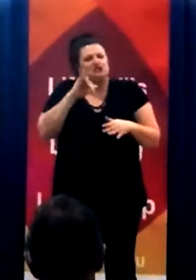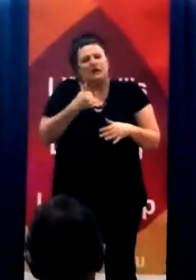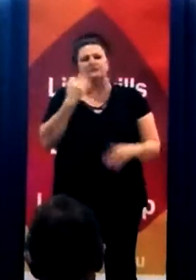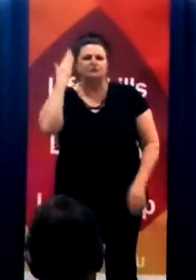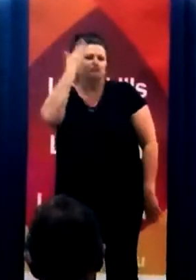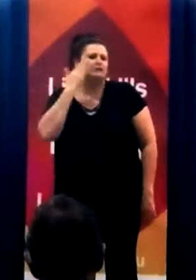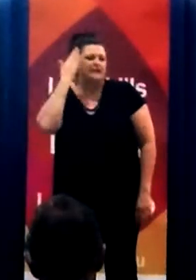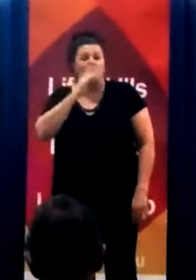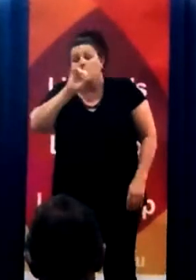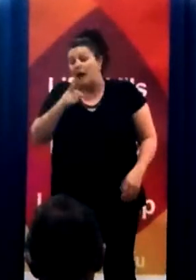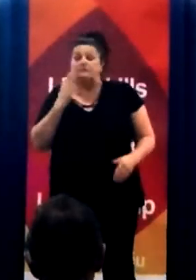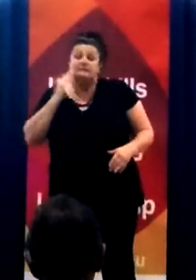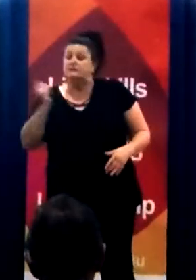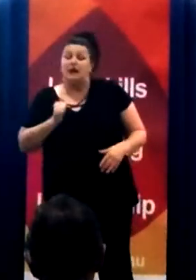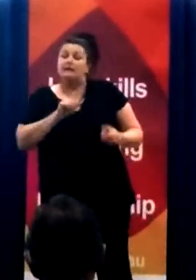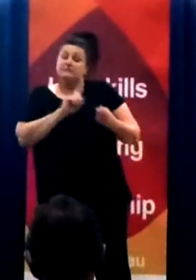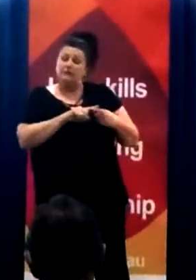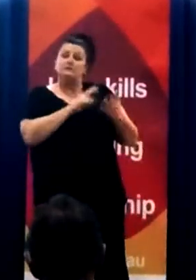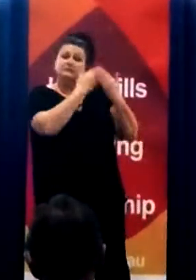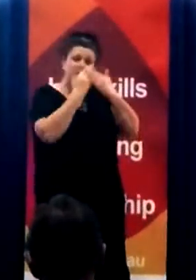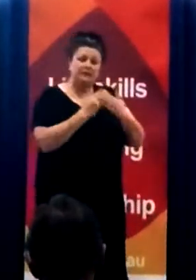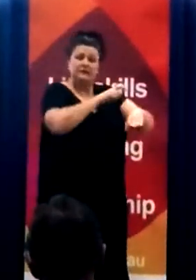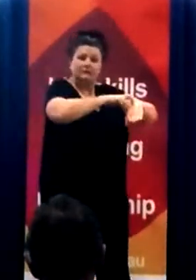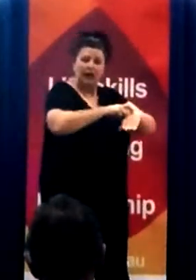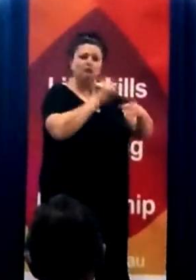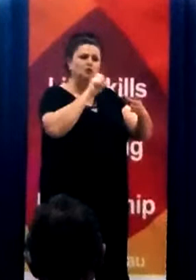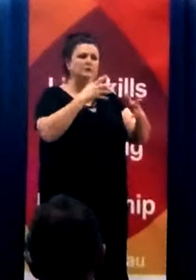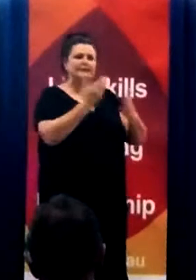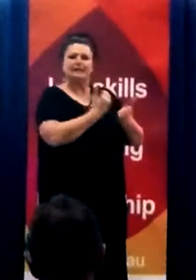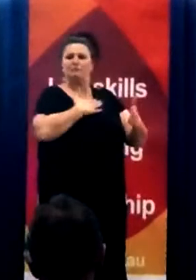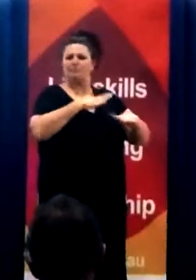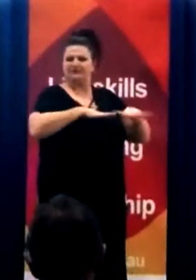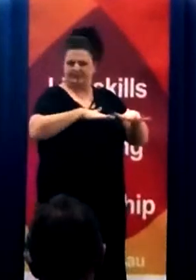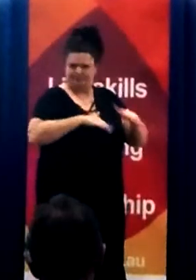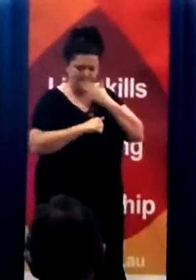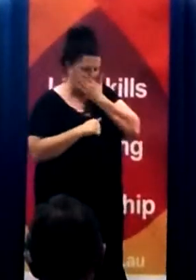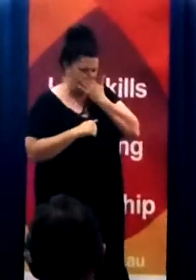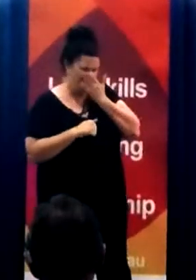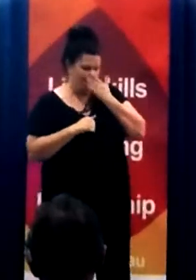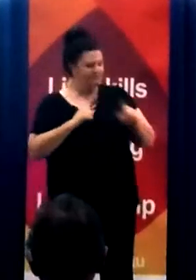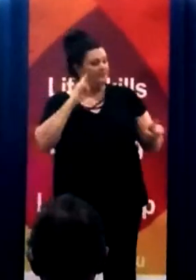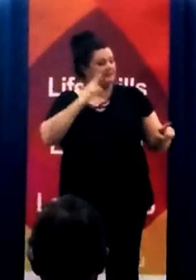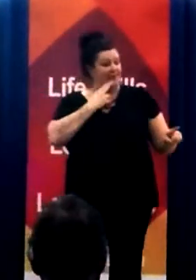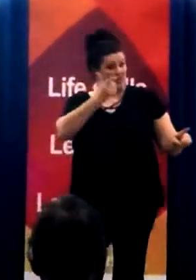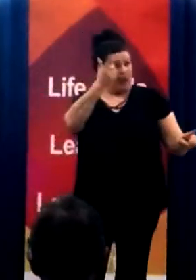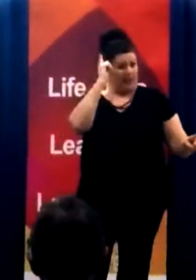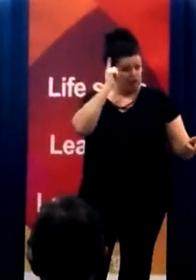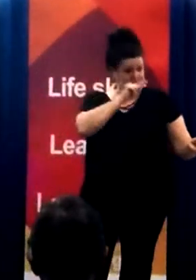would keep me occupied for a couple of years. The Deaf lecturers at TAFE told the principal at Shenton College Deaf Education Centre